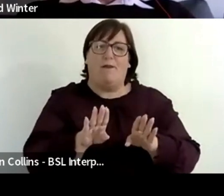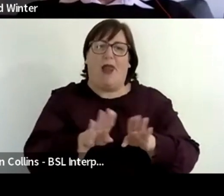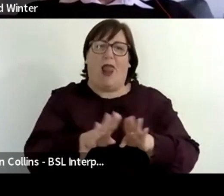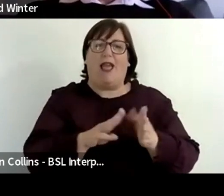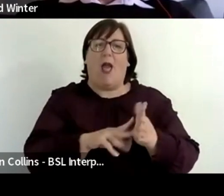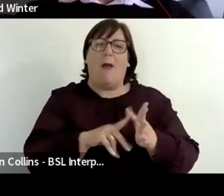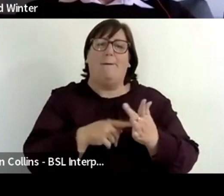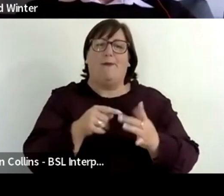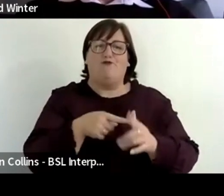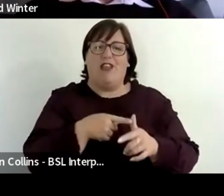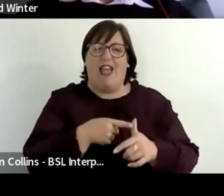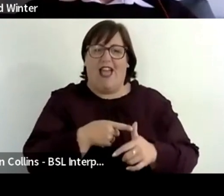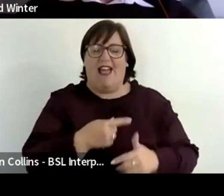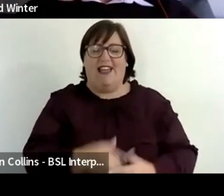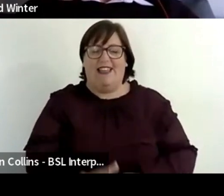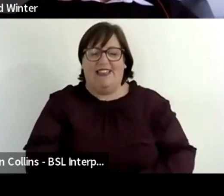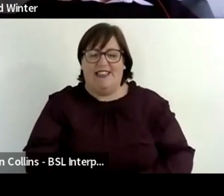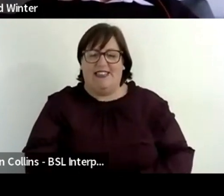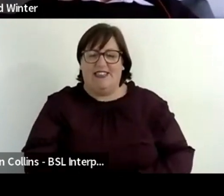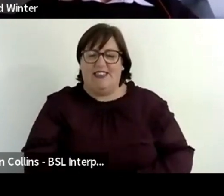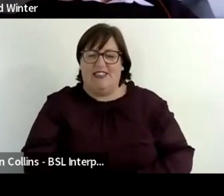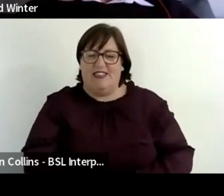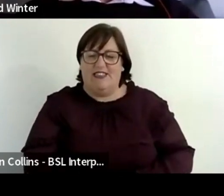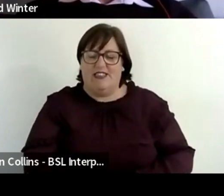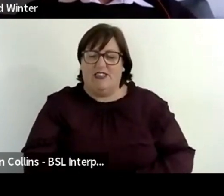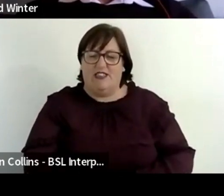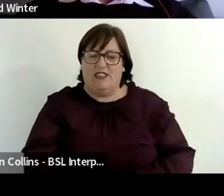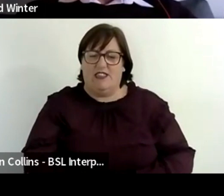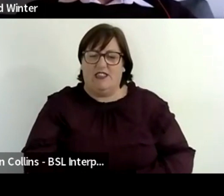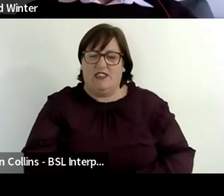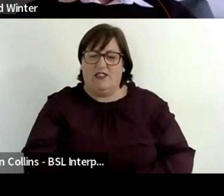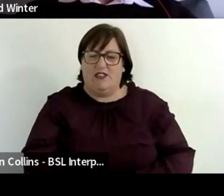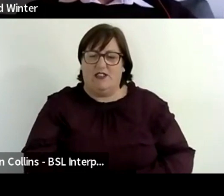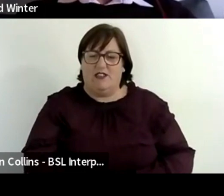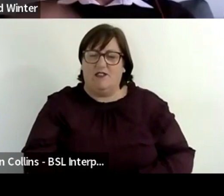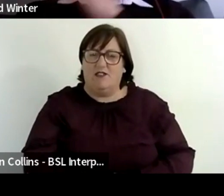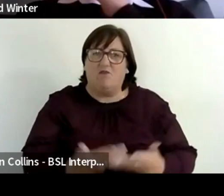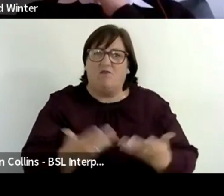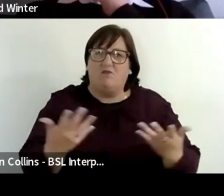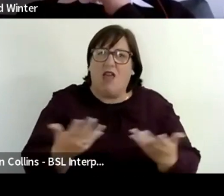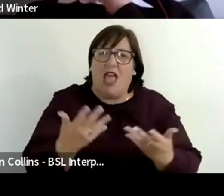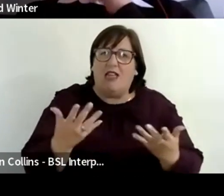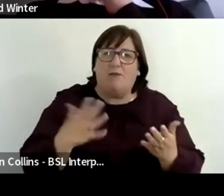Just before we finish. I will give anyone, anything else anyone would like to say